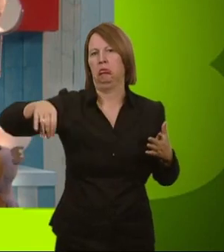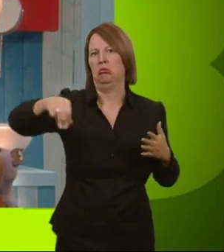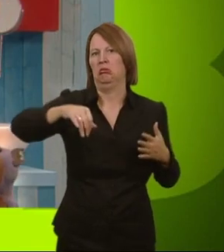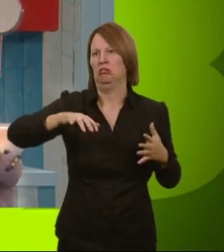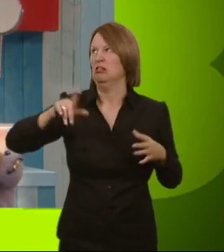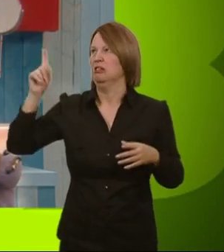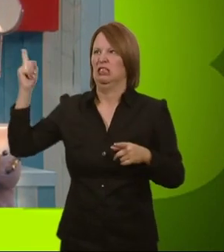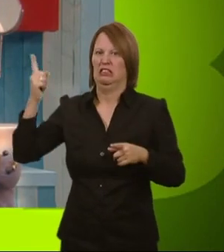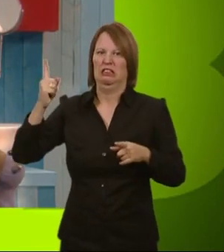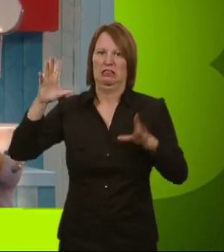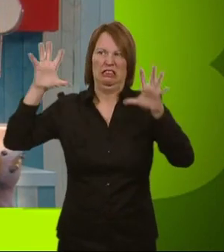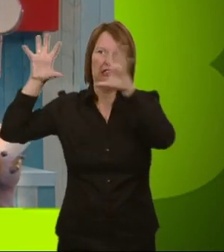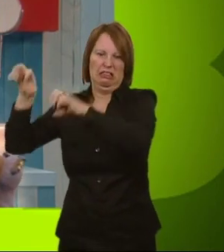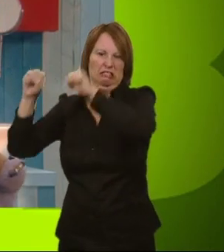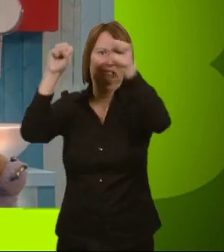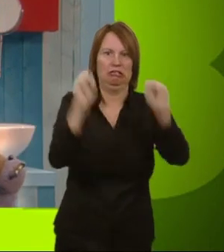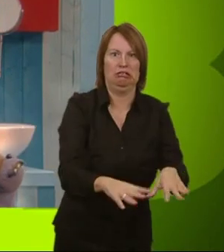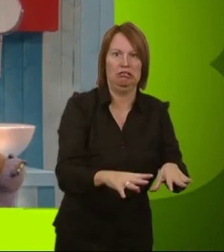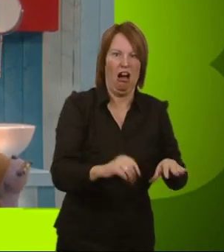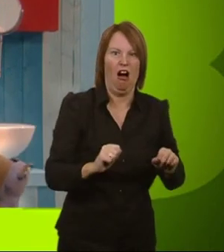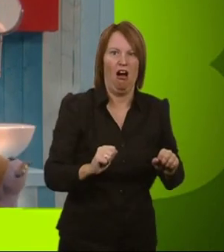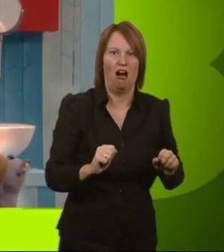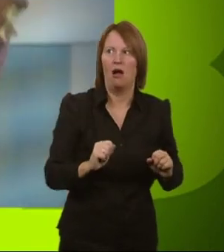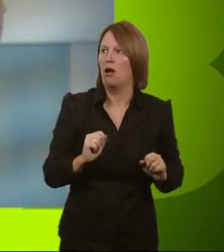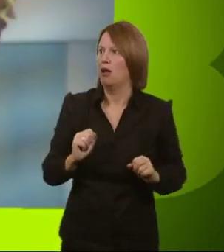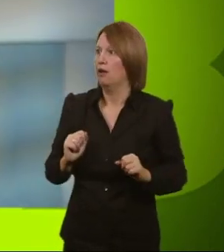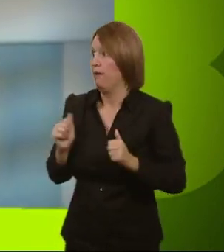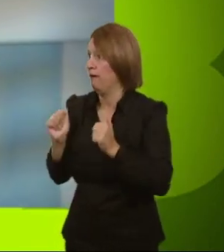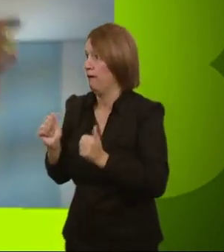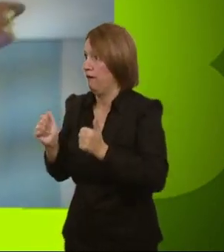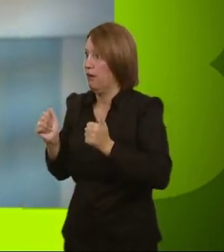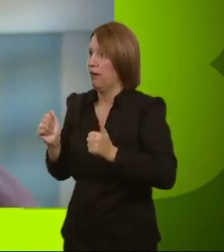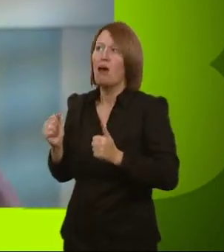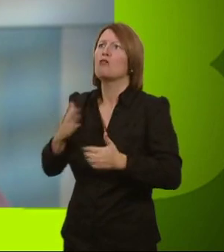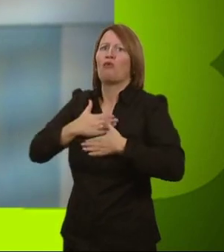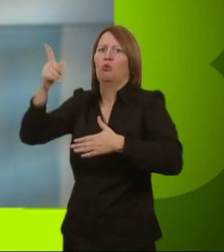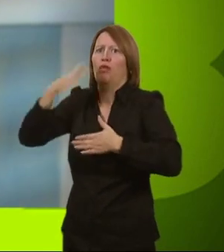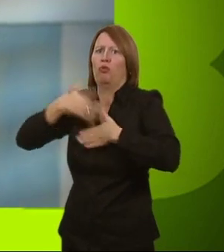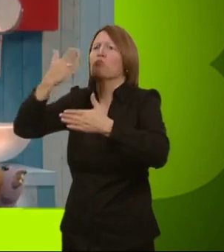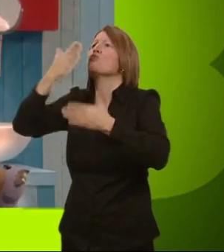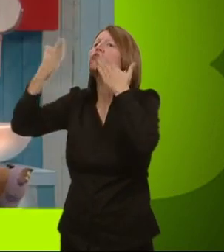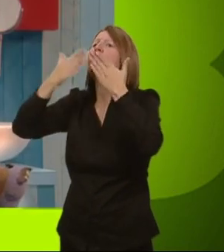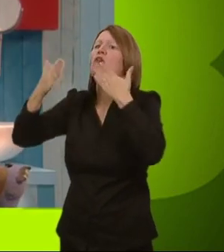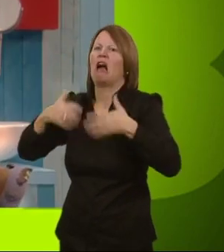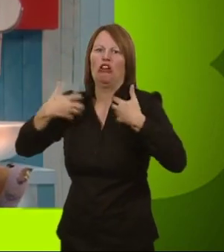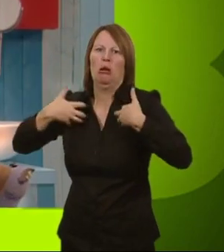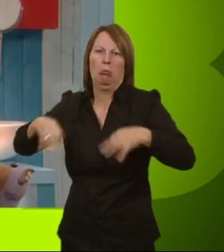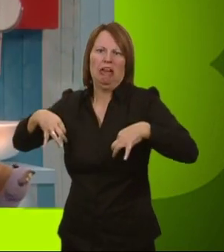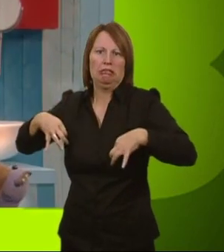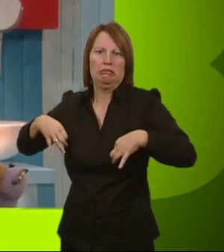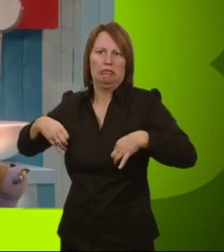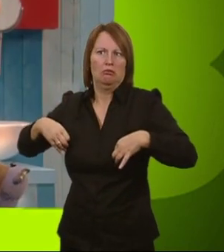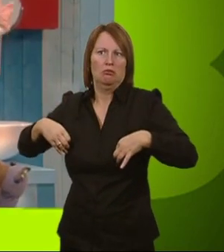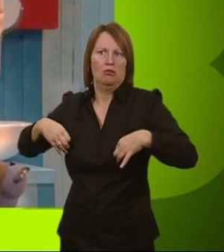our bath trap a proper Heavenly hum yeah yeah love you Mr angry pants um you don't suppose